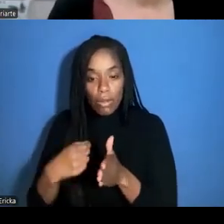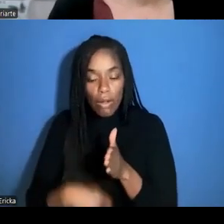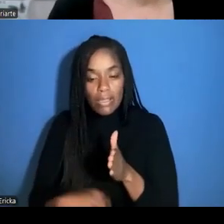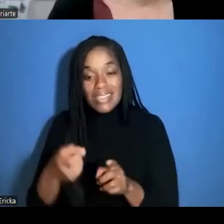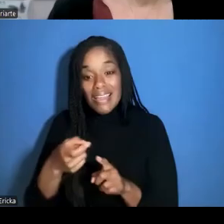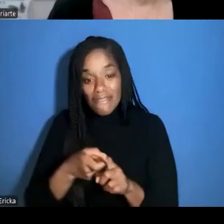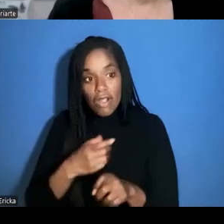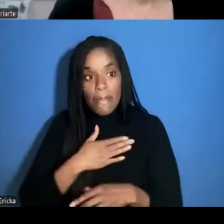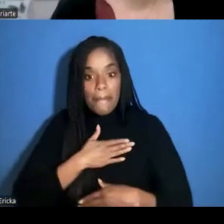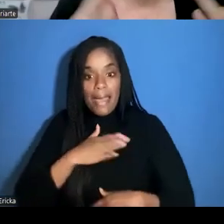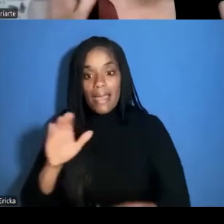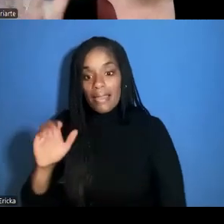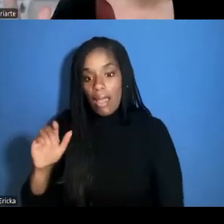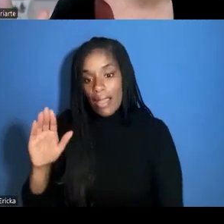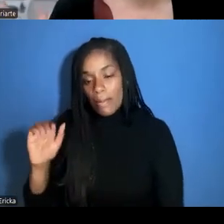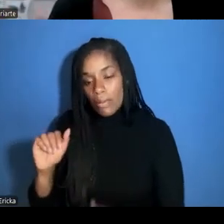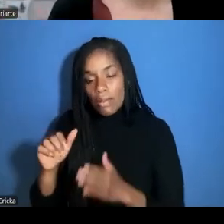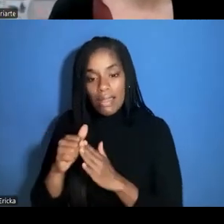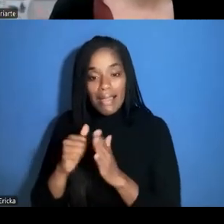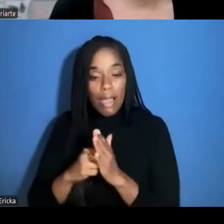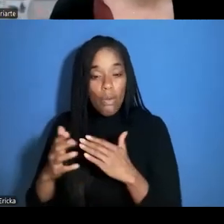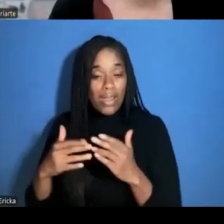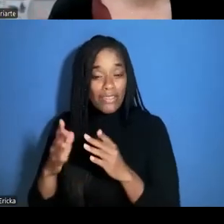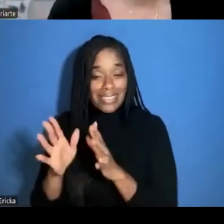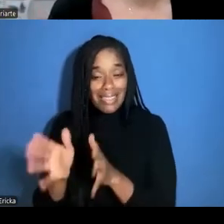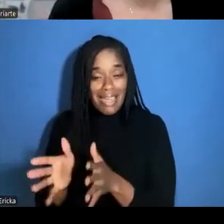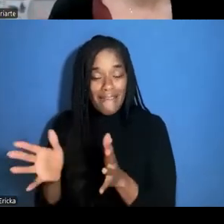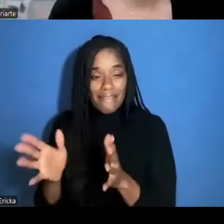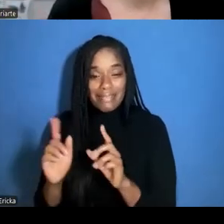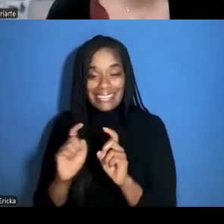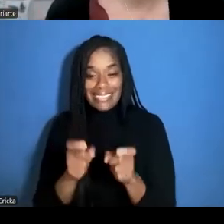Able account, whatever remains goes to my estate. What is my estate?